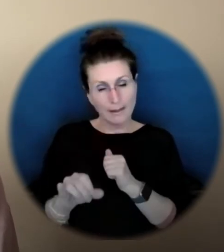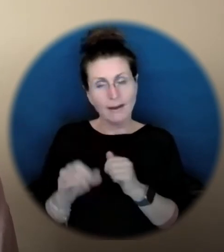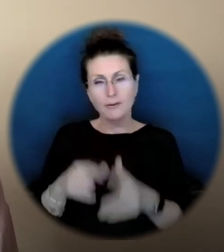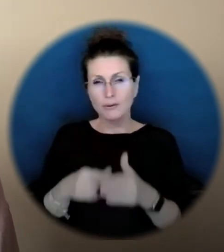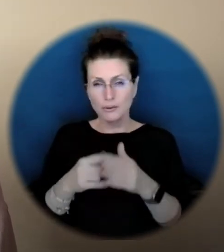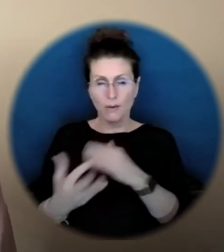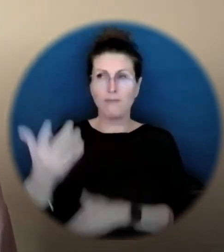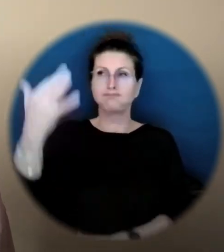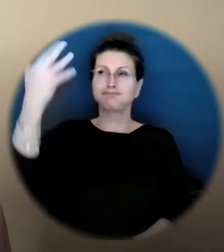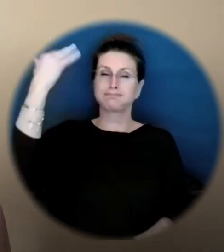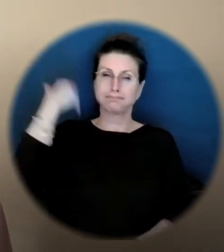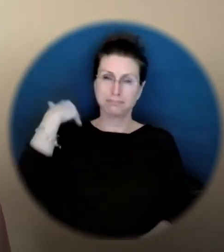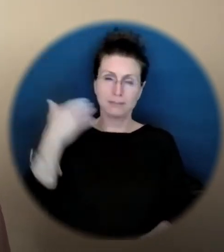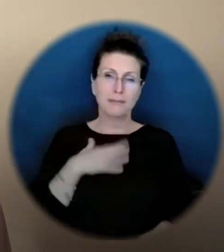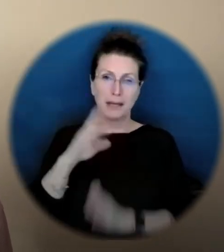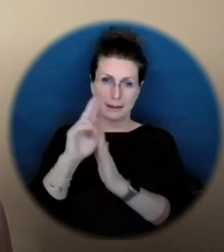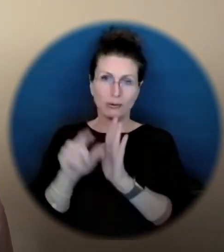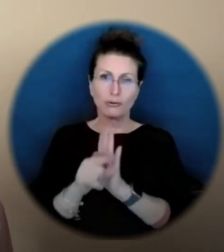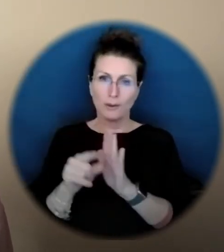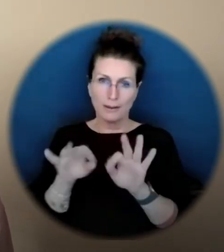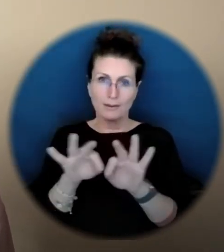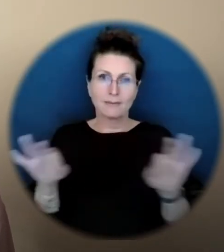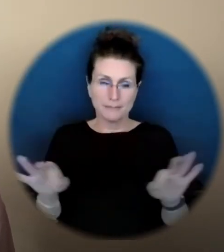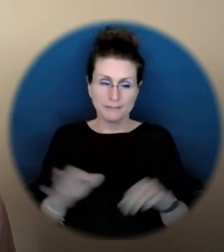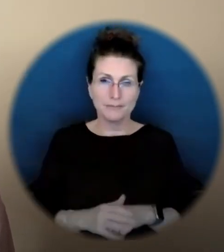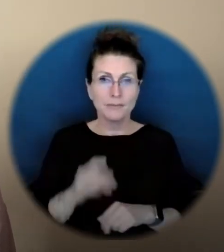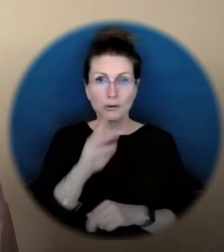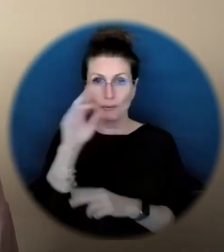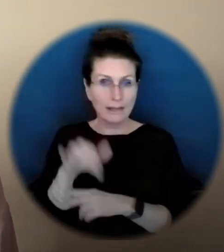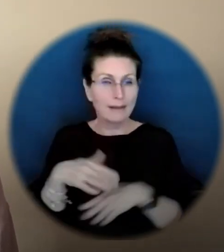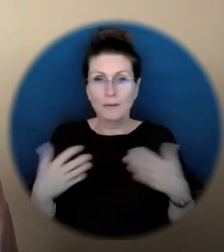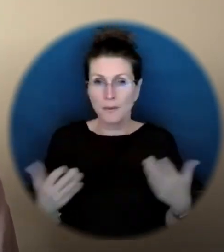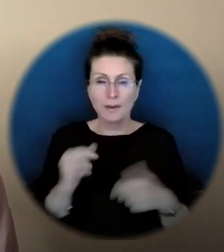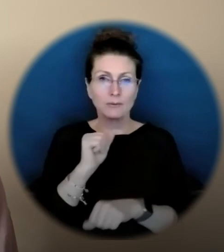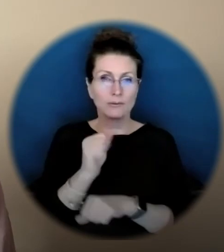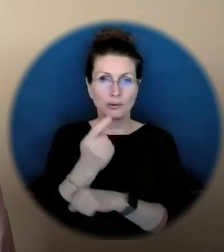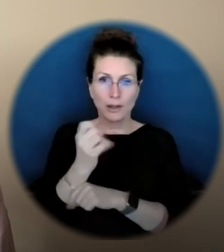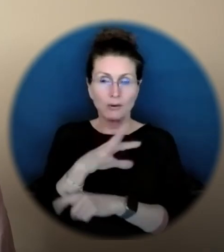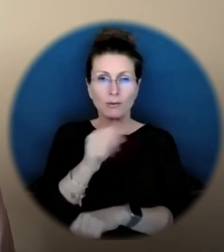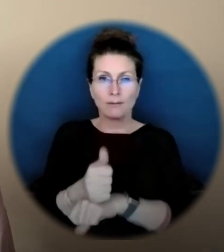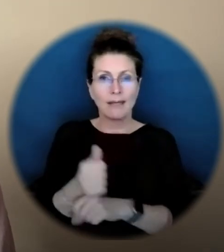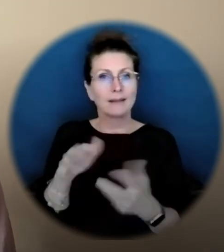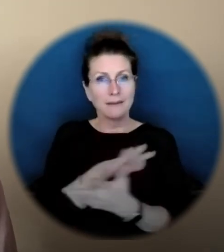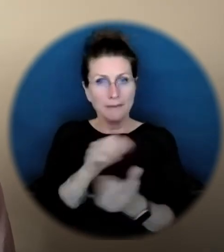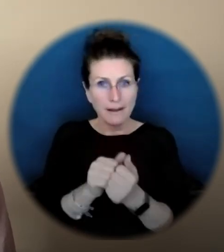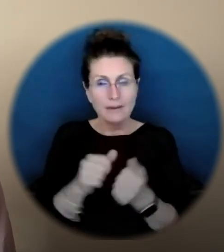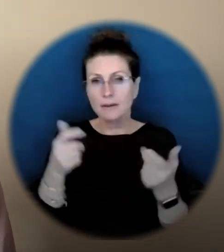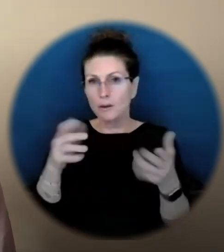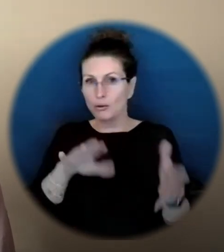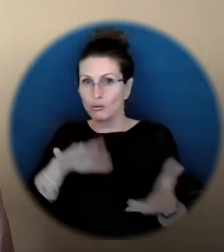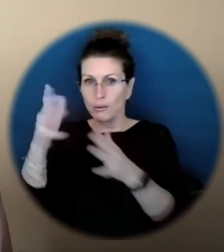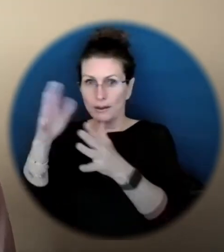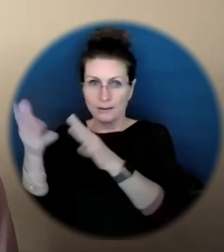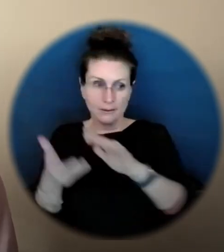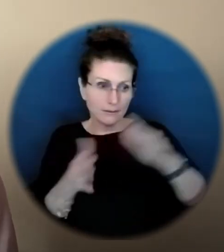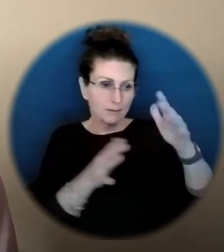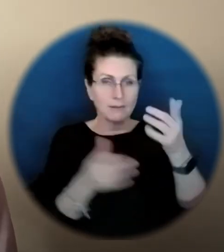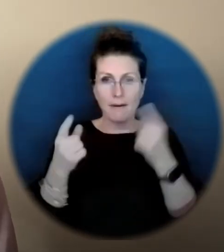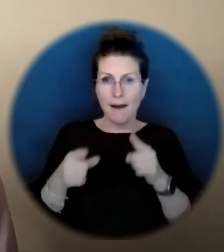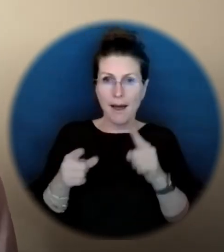started long before my undergraduate degree. Reality is gender-based violence is a crisis happening all across the sector.